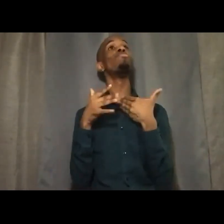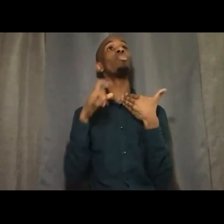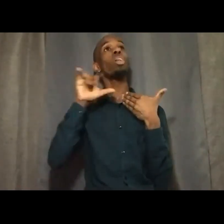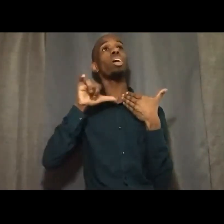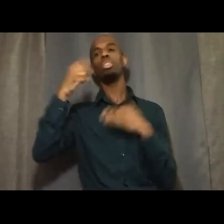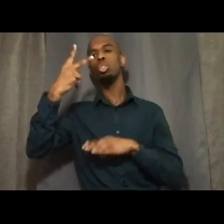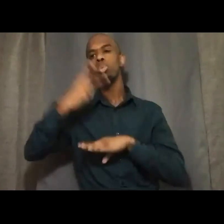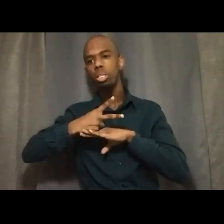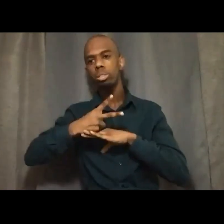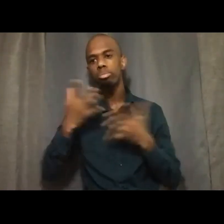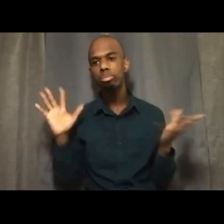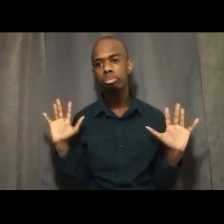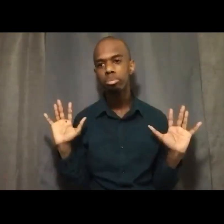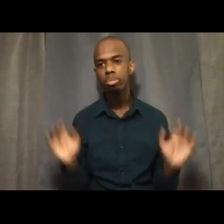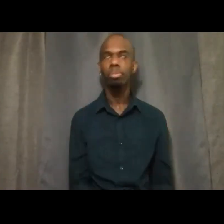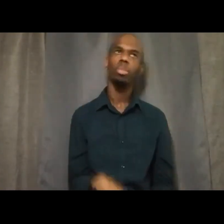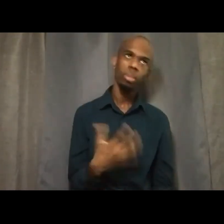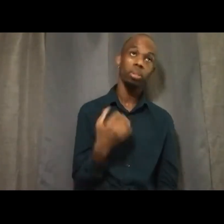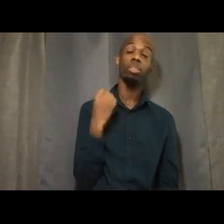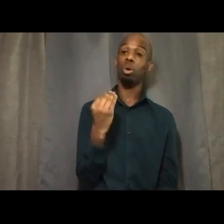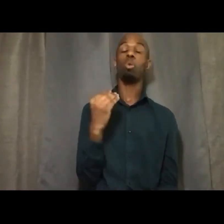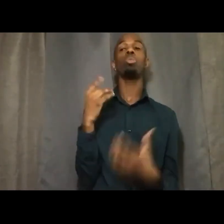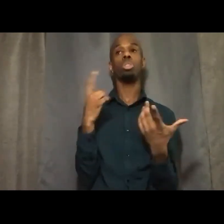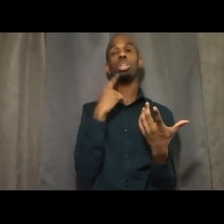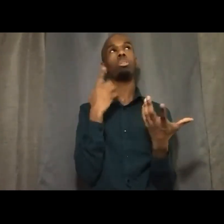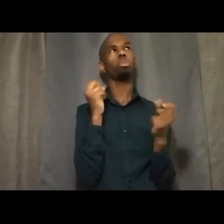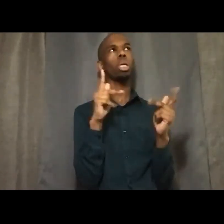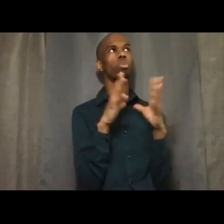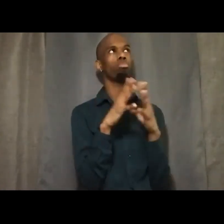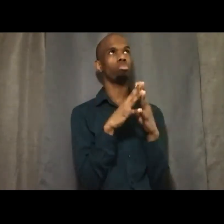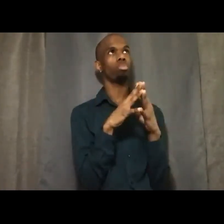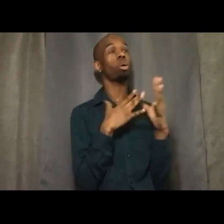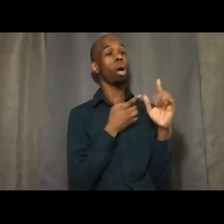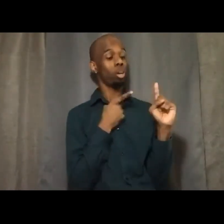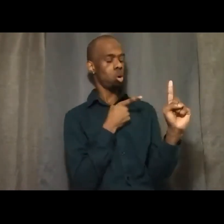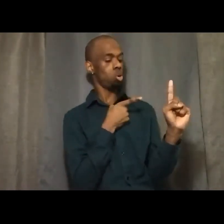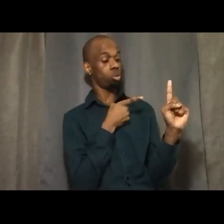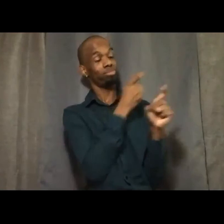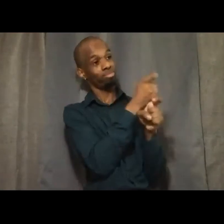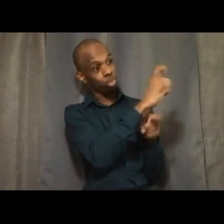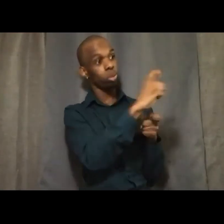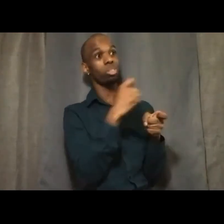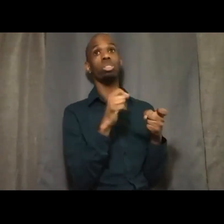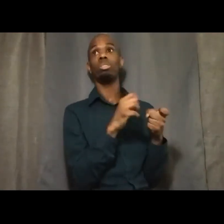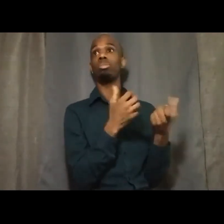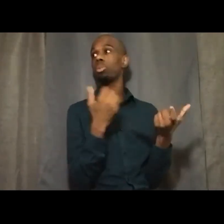And then you go, okay, well I've broken it. So do I just chop it up to a loss?